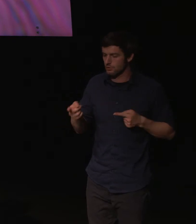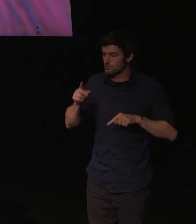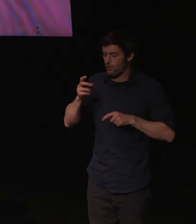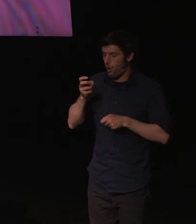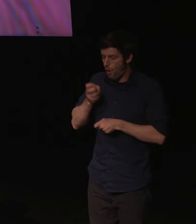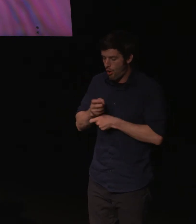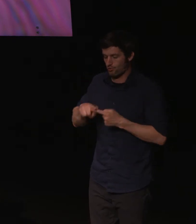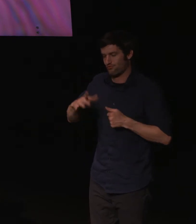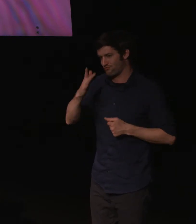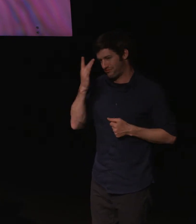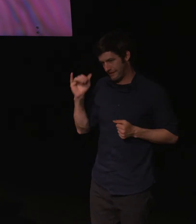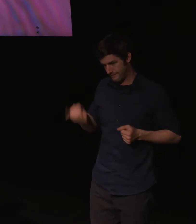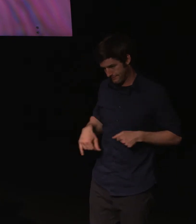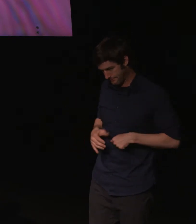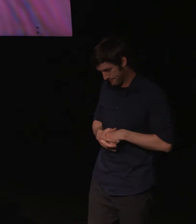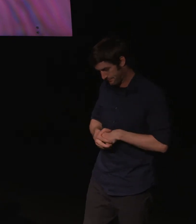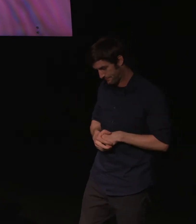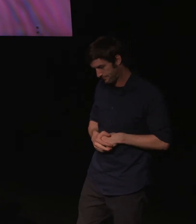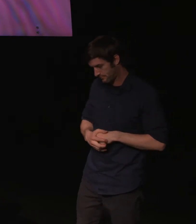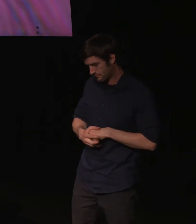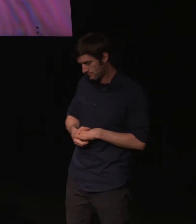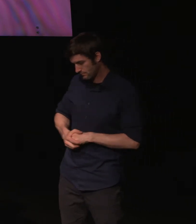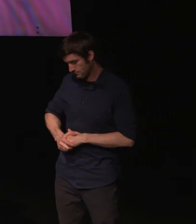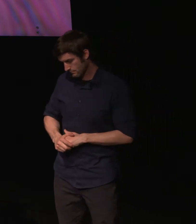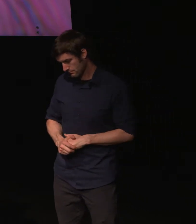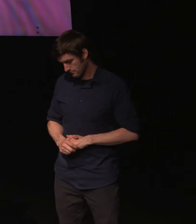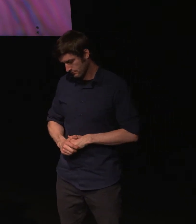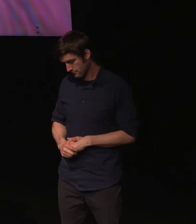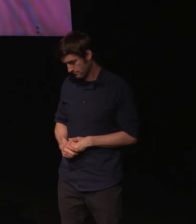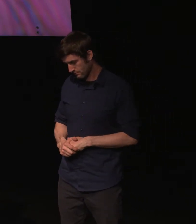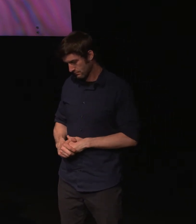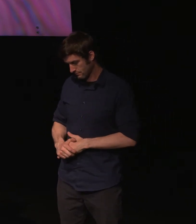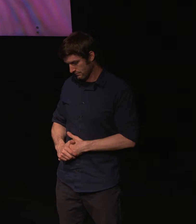But yeah, when I see a game I think, "No, no, it's poorly designed."